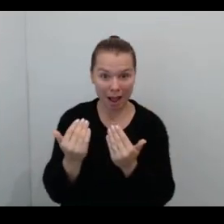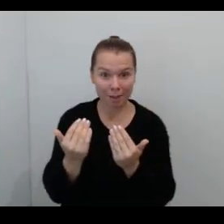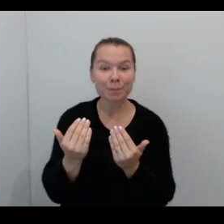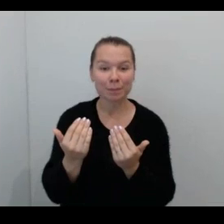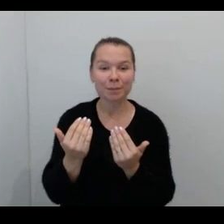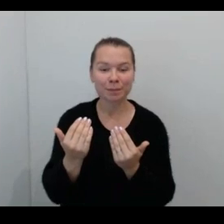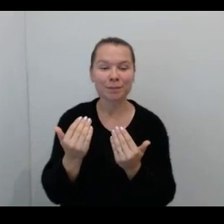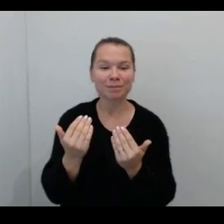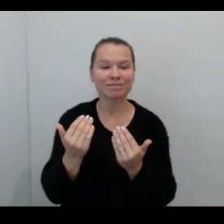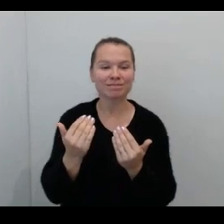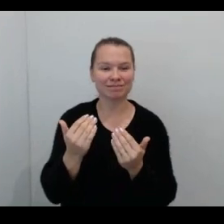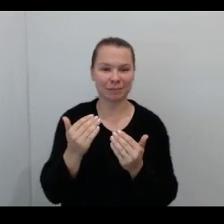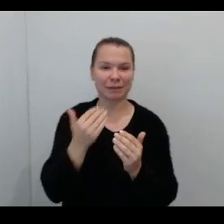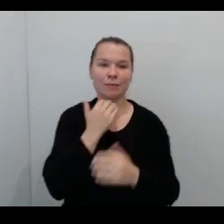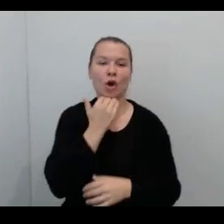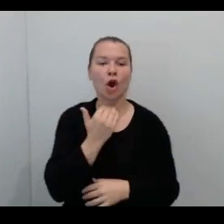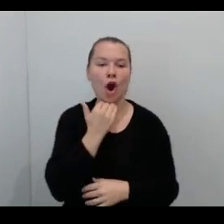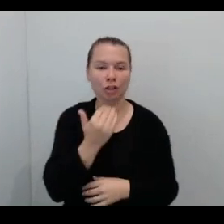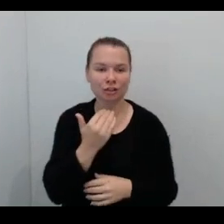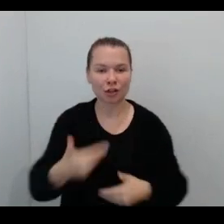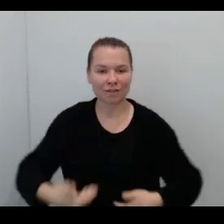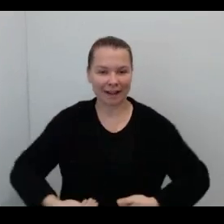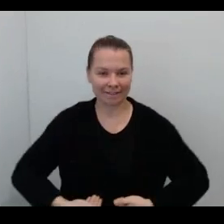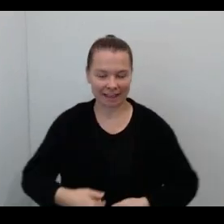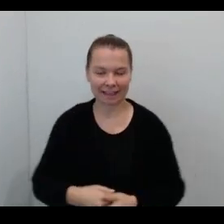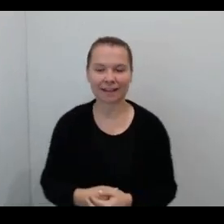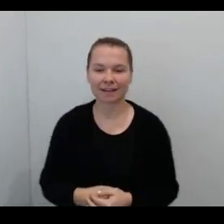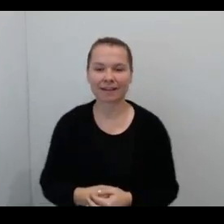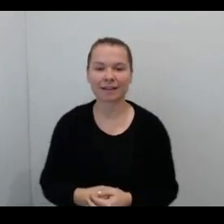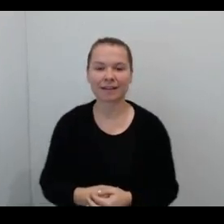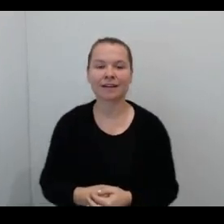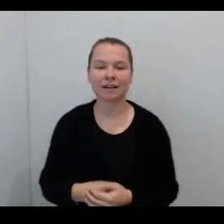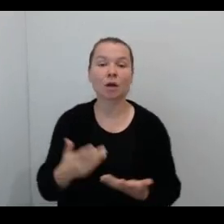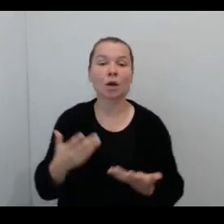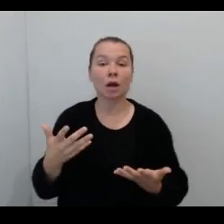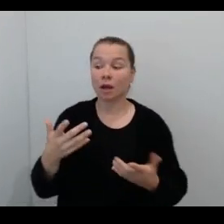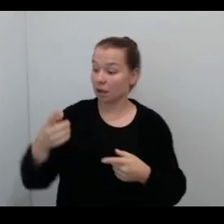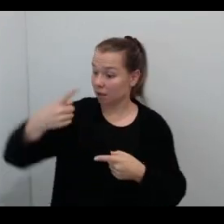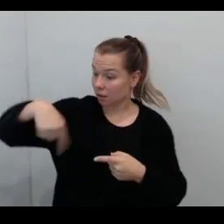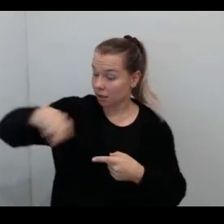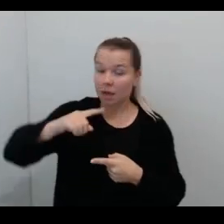Before we start in the office today I would like to start by acknowledging and paying